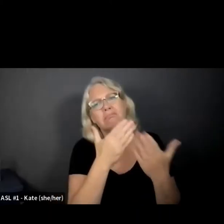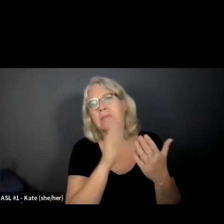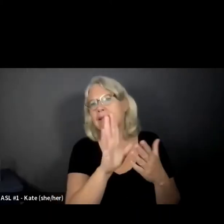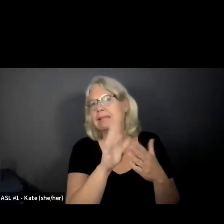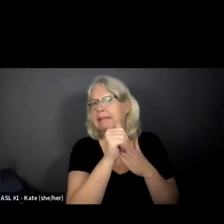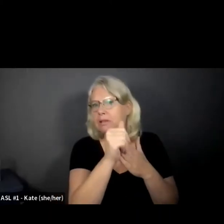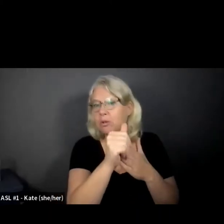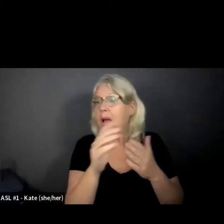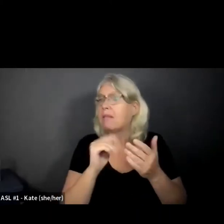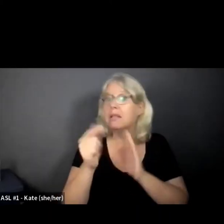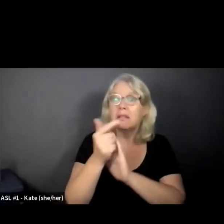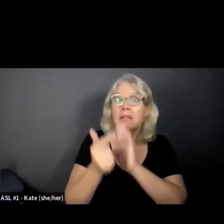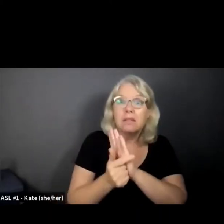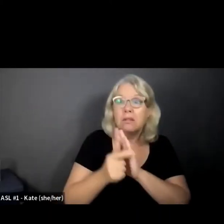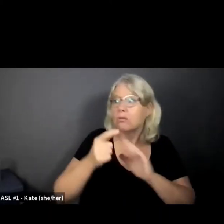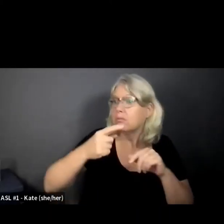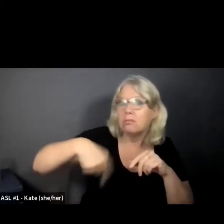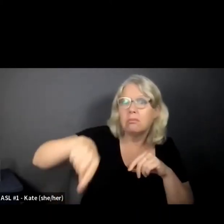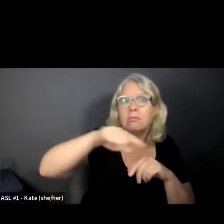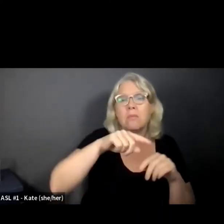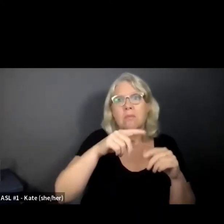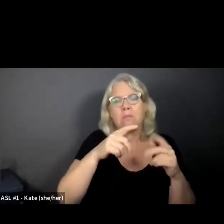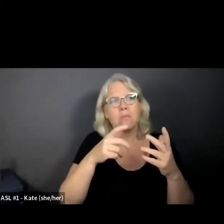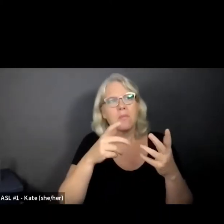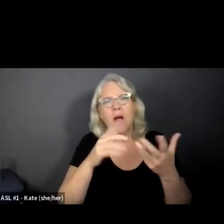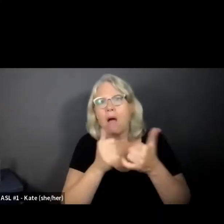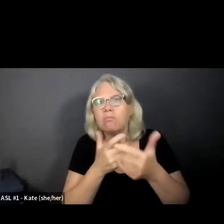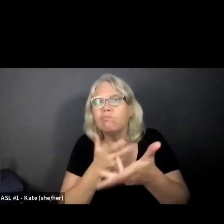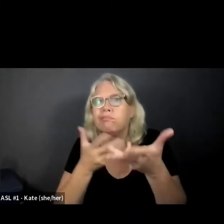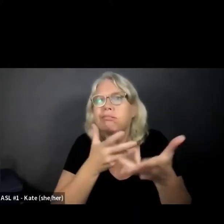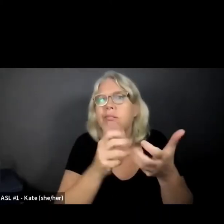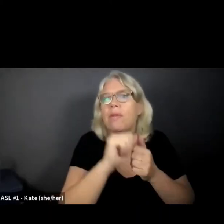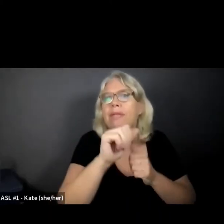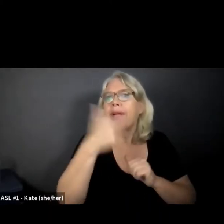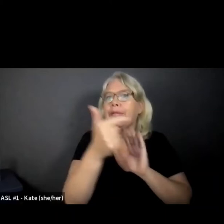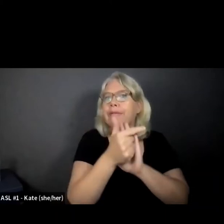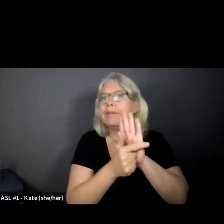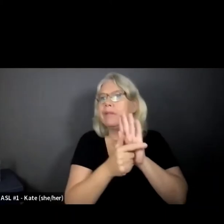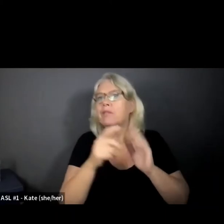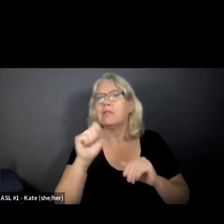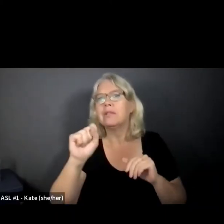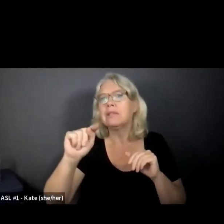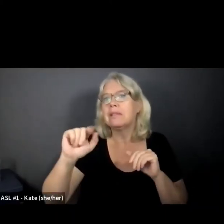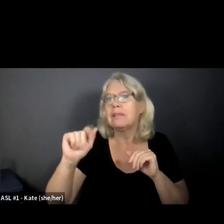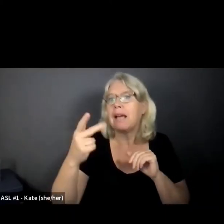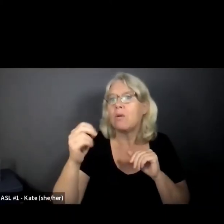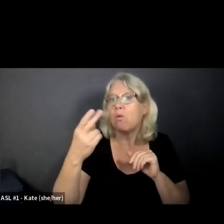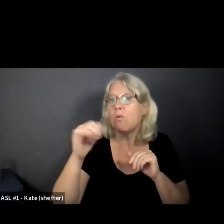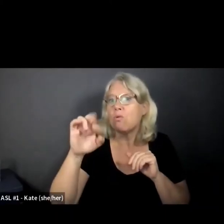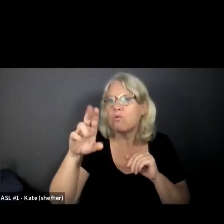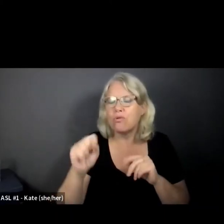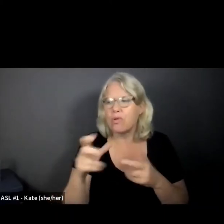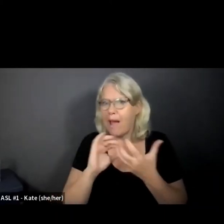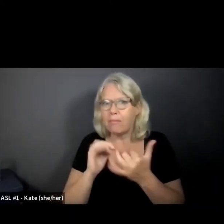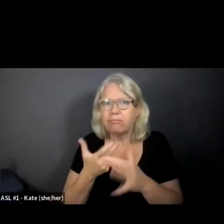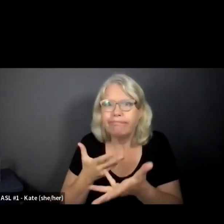WORK, STAKEHOLDER RELATIONS AND ORGANIZATIONAL MANAGEMENT THAT HE CONTRIBUTES TO.